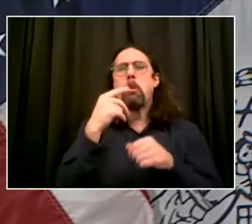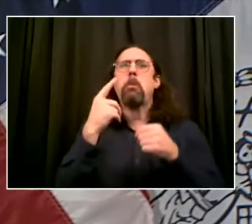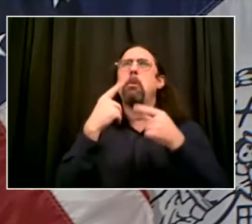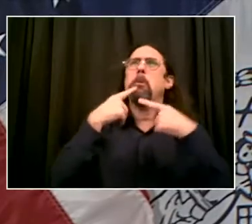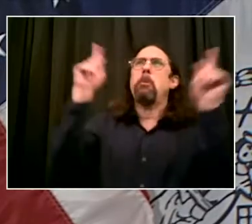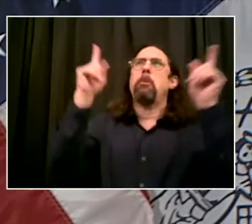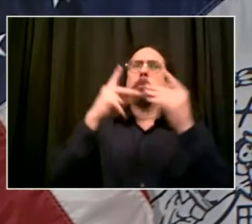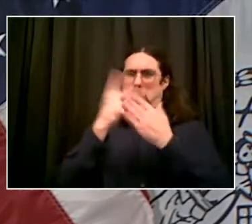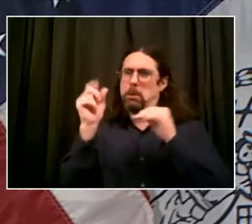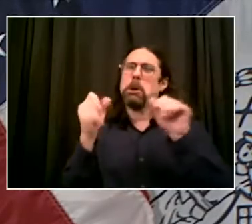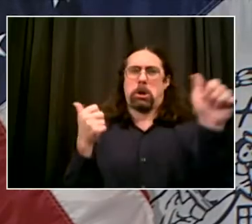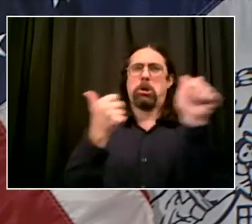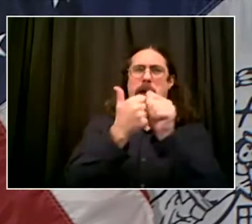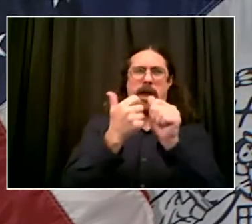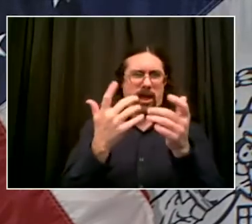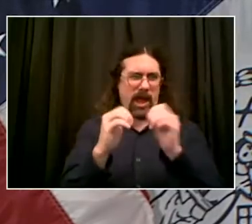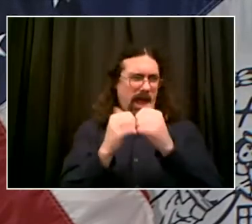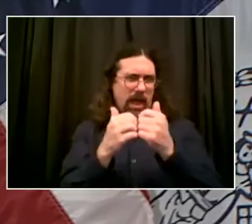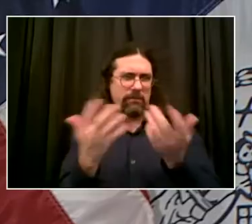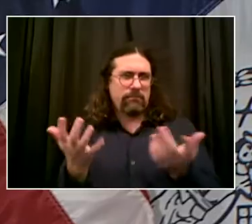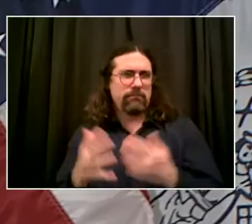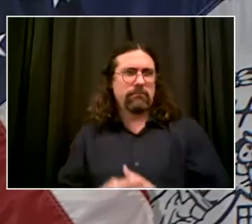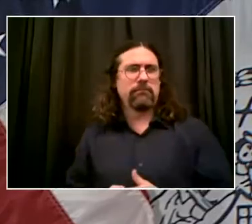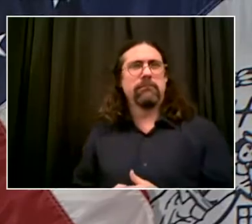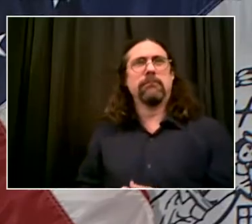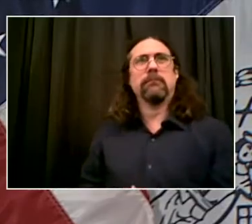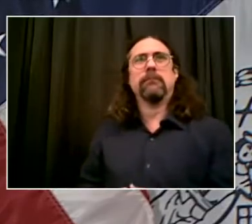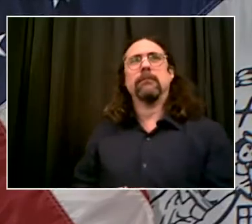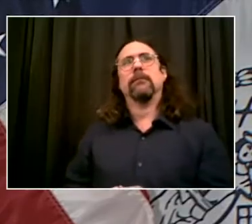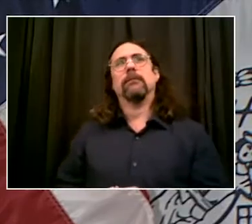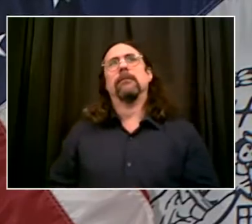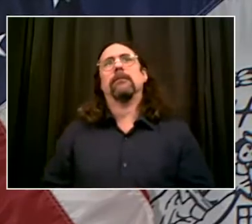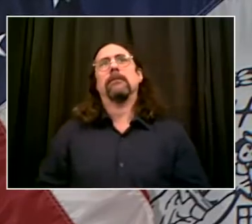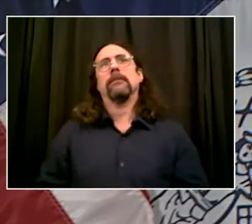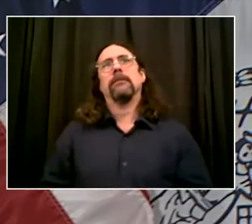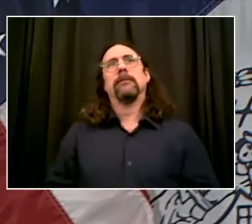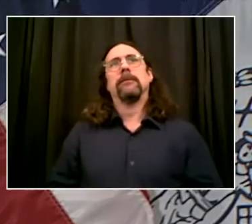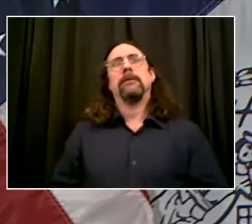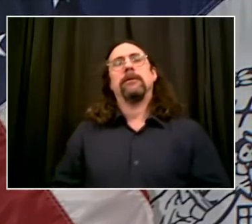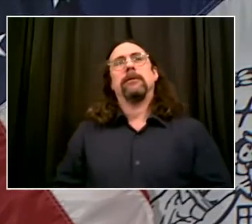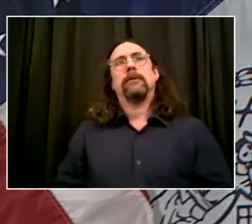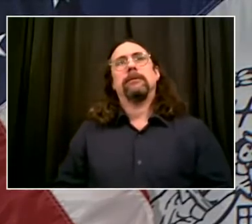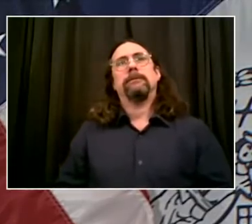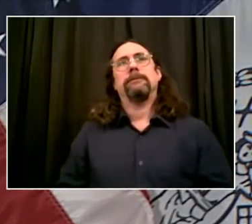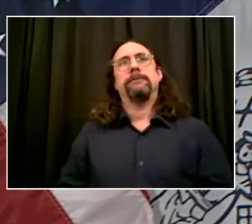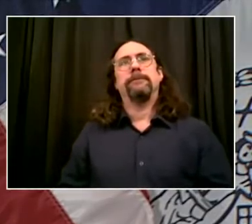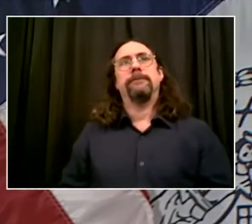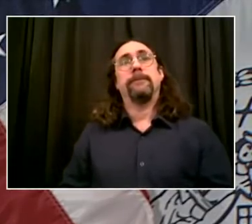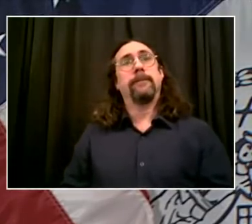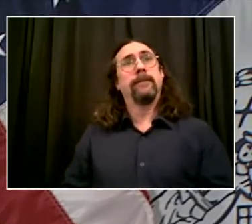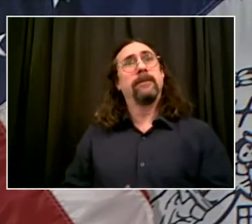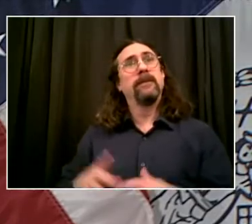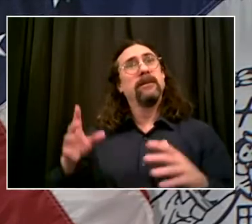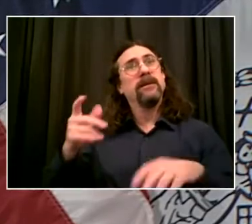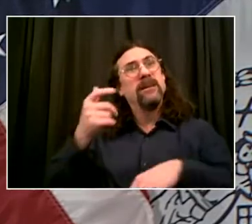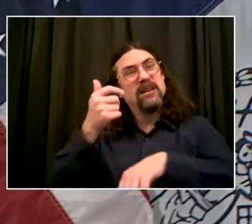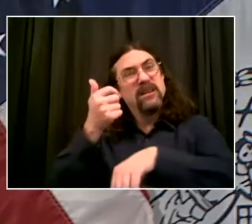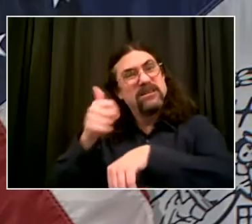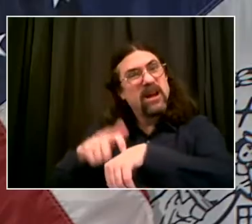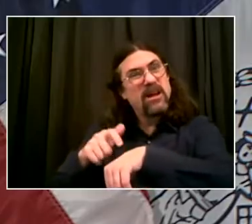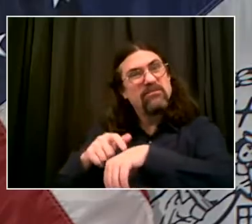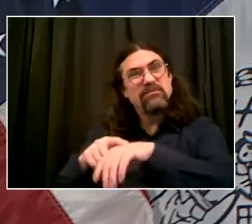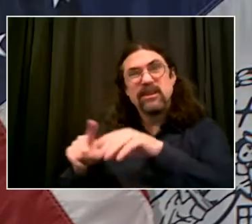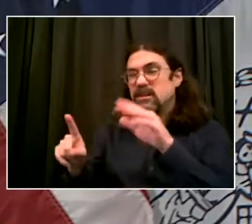STATEMENT.